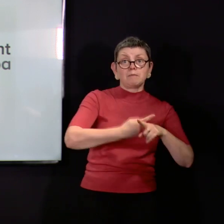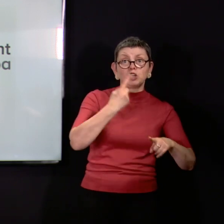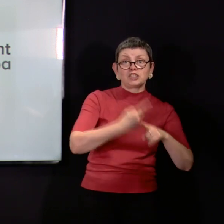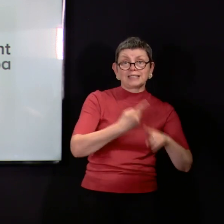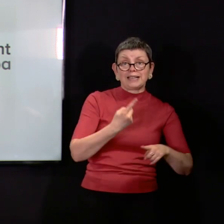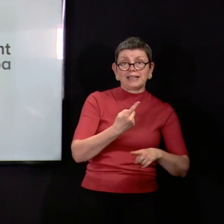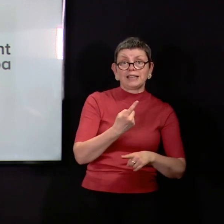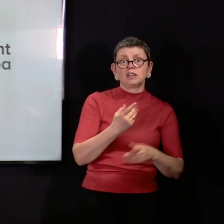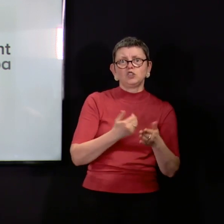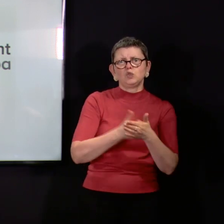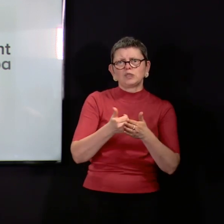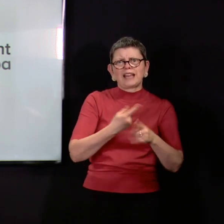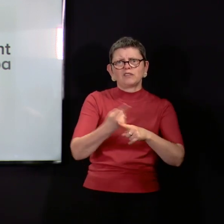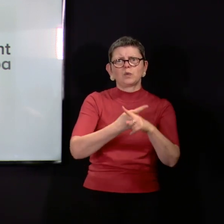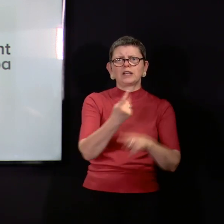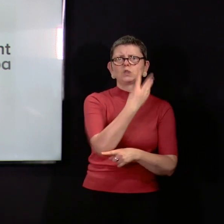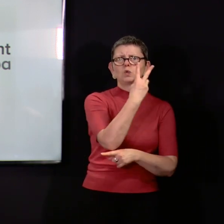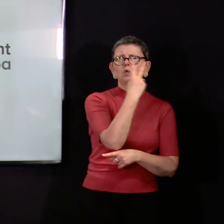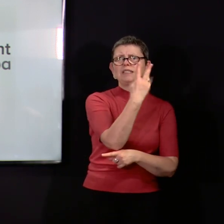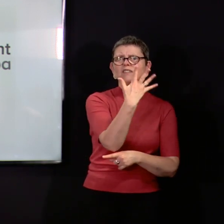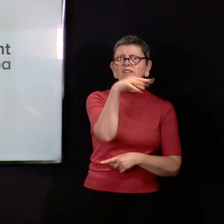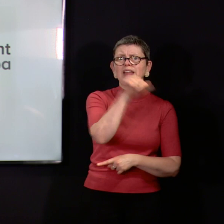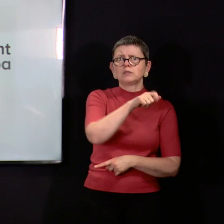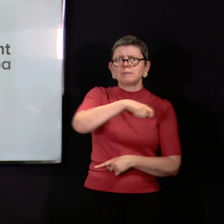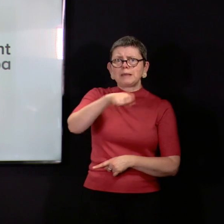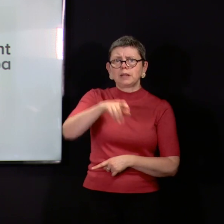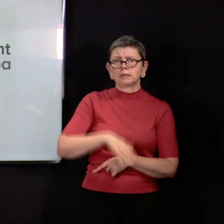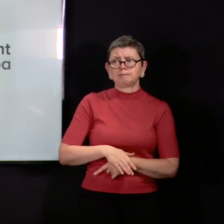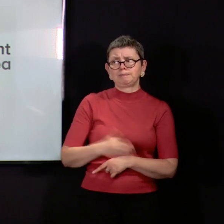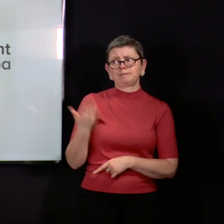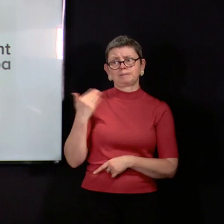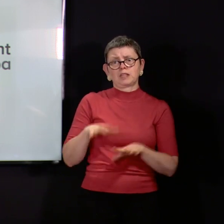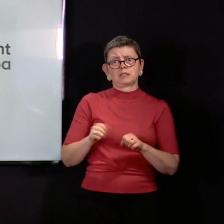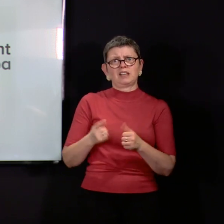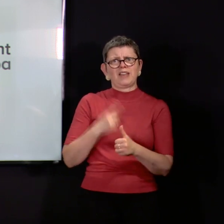around 25,000. In the week beginning the 26th of April this was 15,000. We also